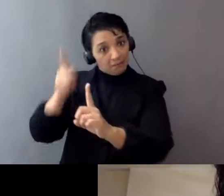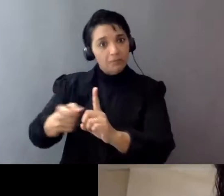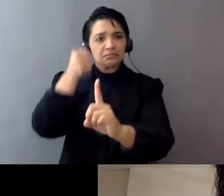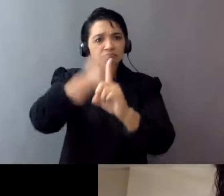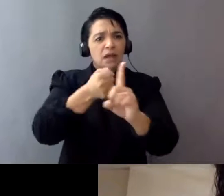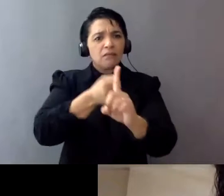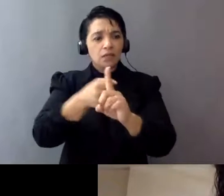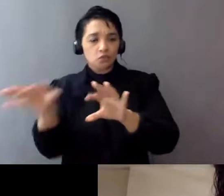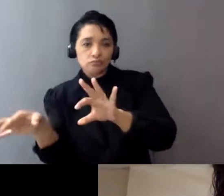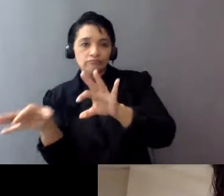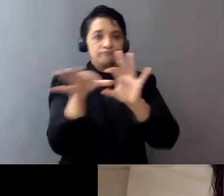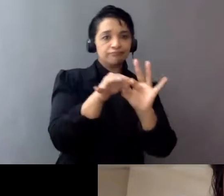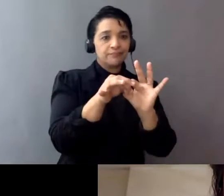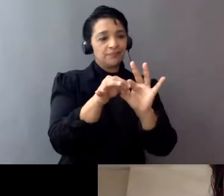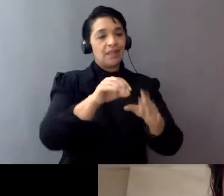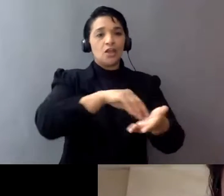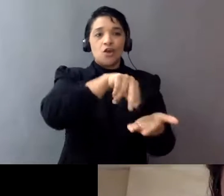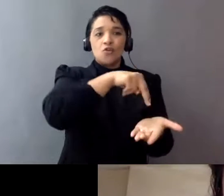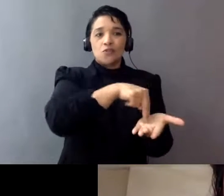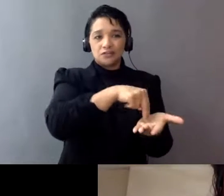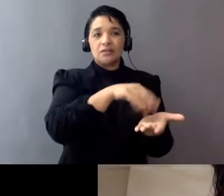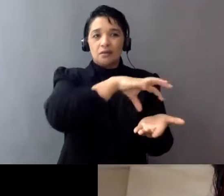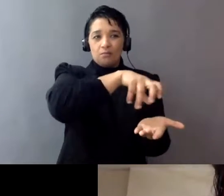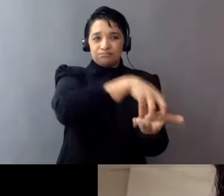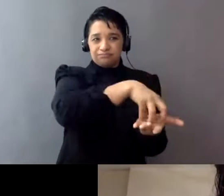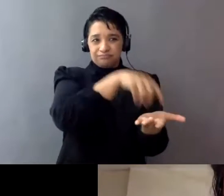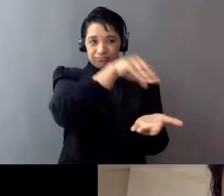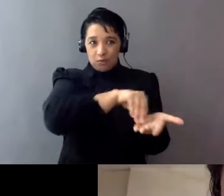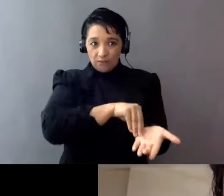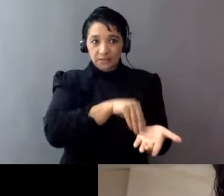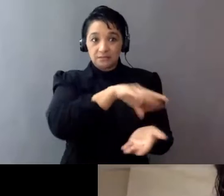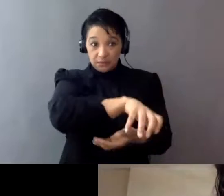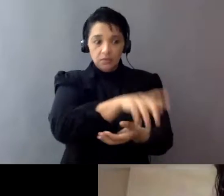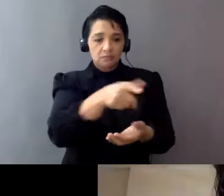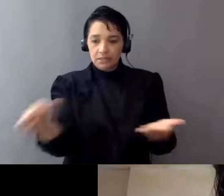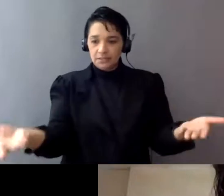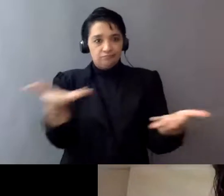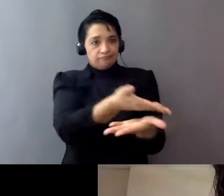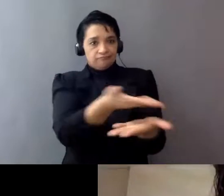OPDs can share their studies. And data collection with the statistic office.